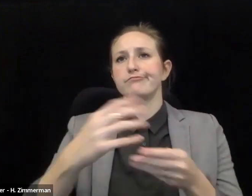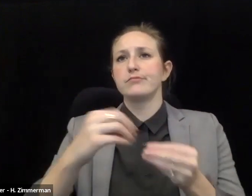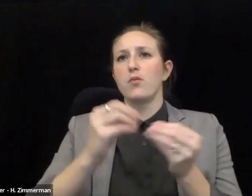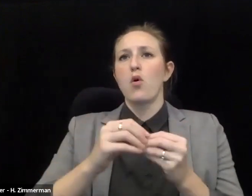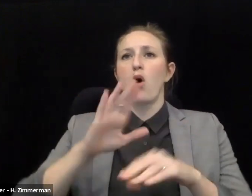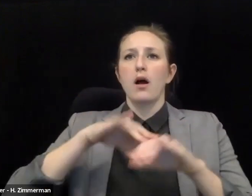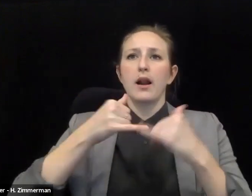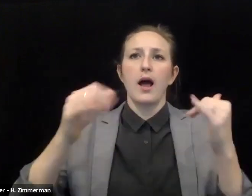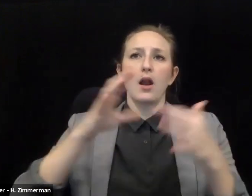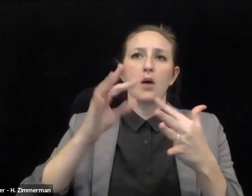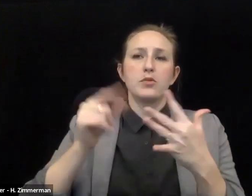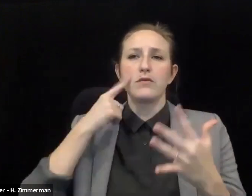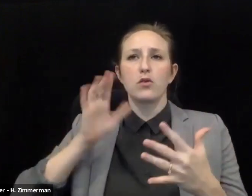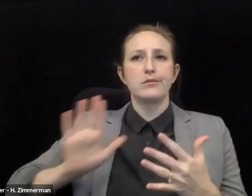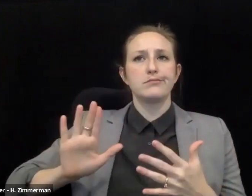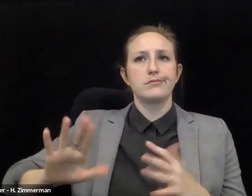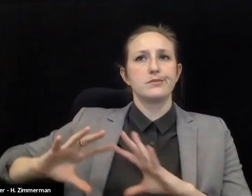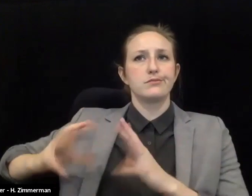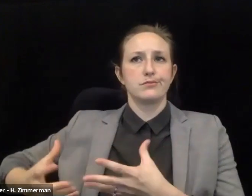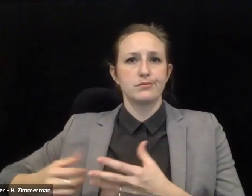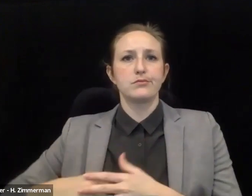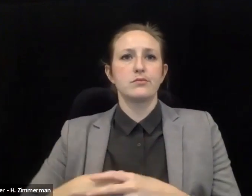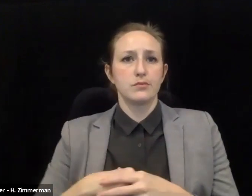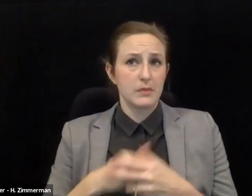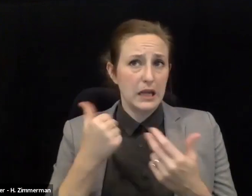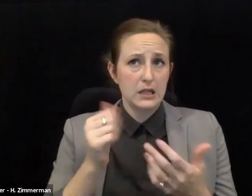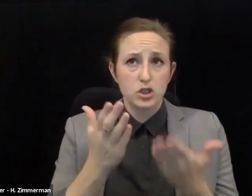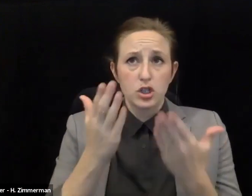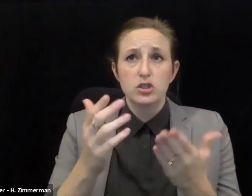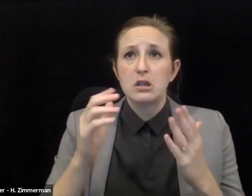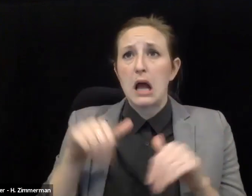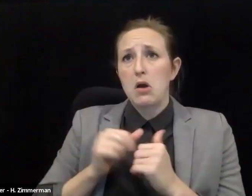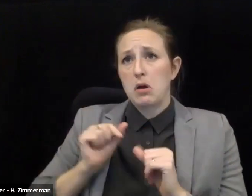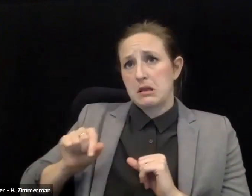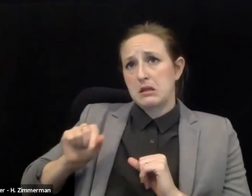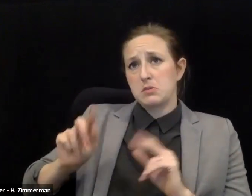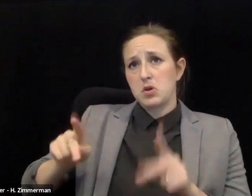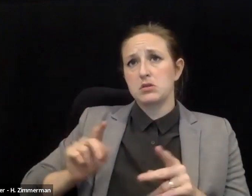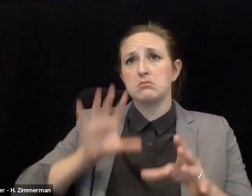or suggestions are welcome.